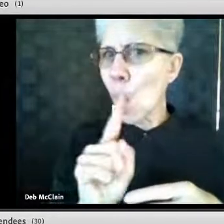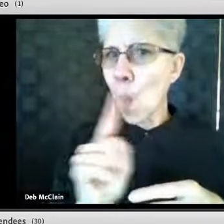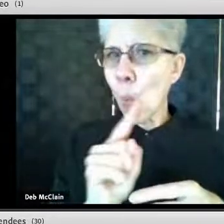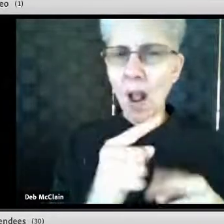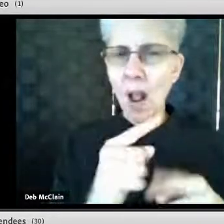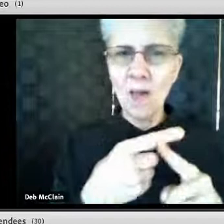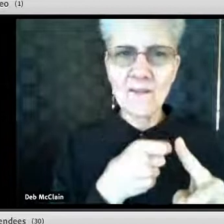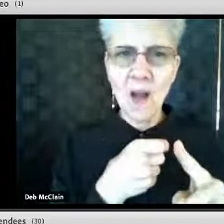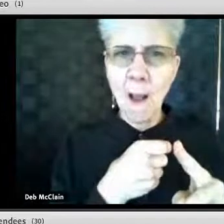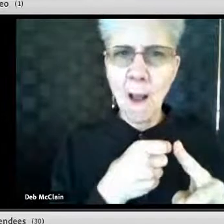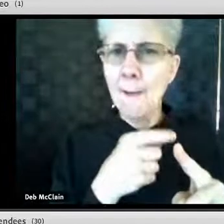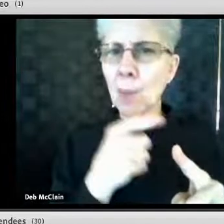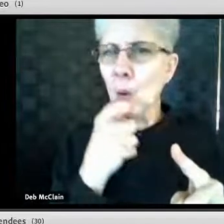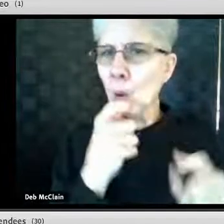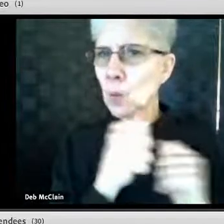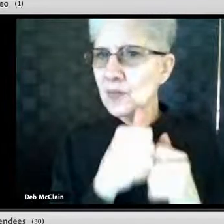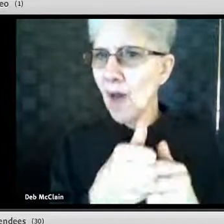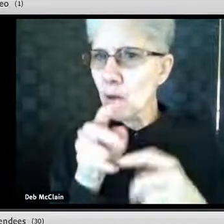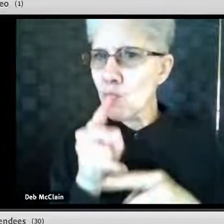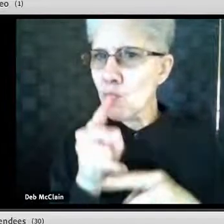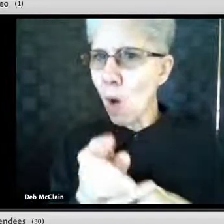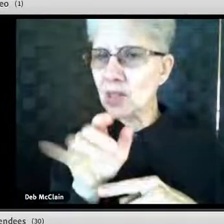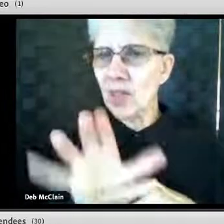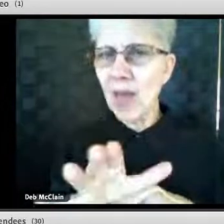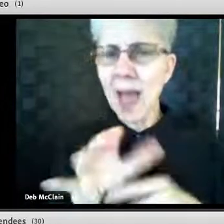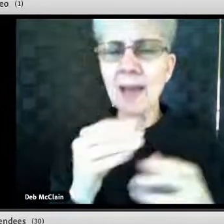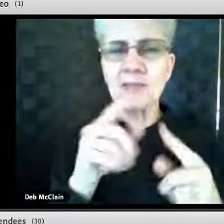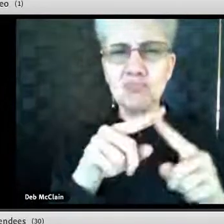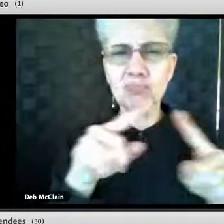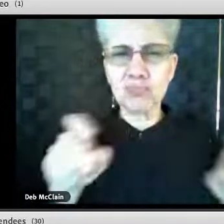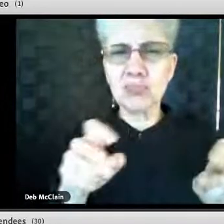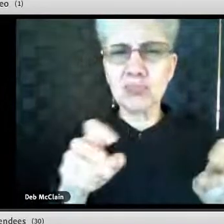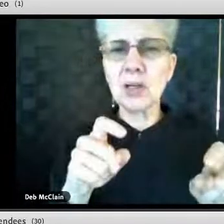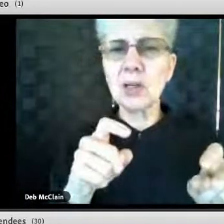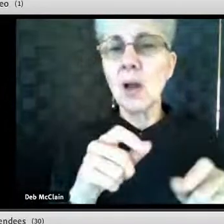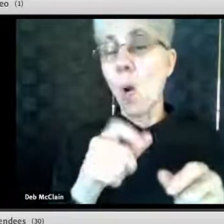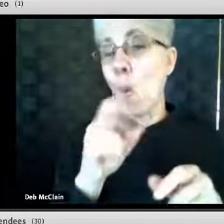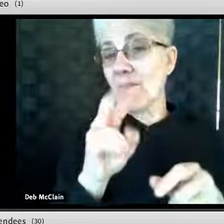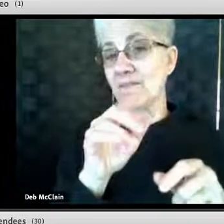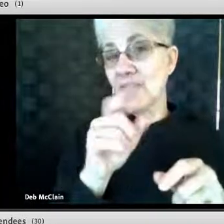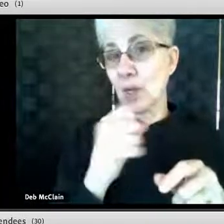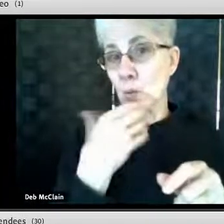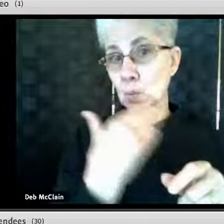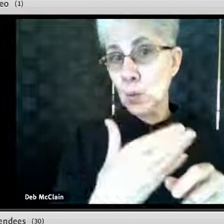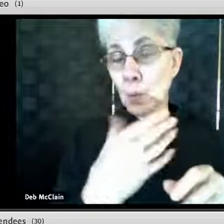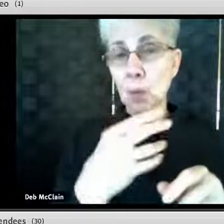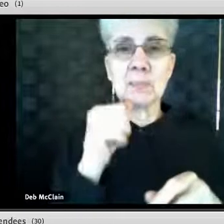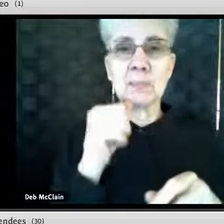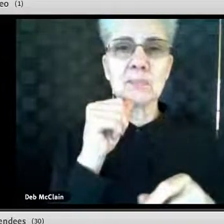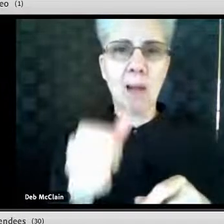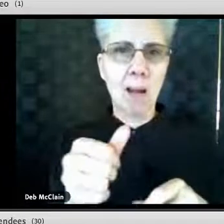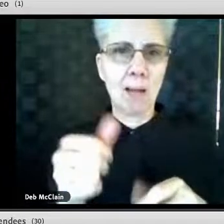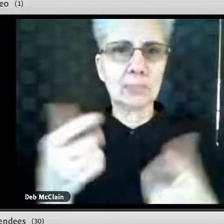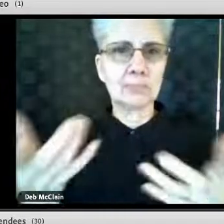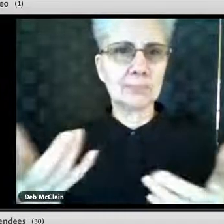Where are they coming from? Who is following you? All of that kind of stuff and down to which videos were effective and which ones weren't.